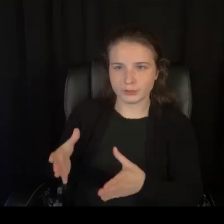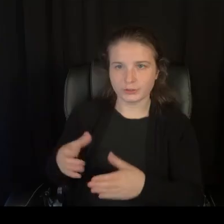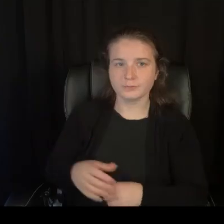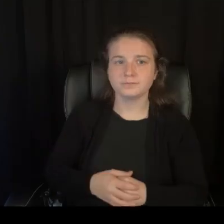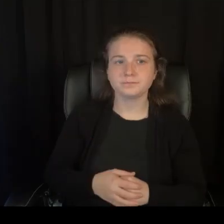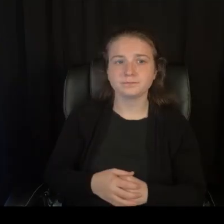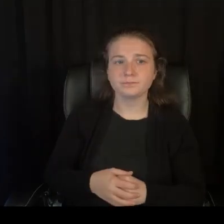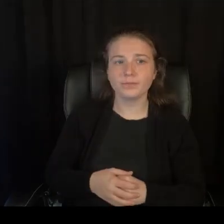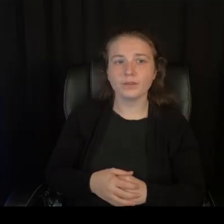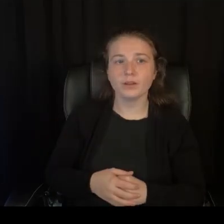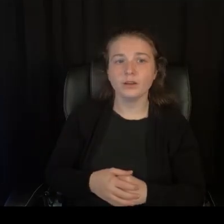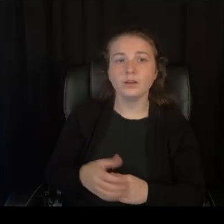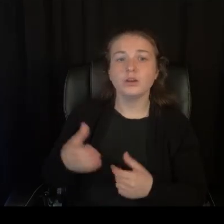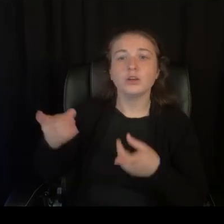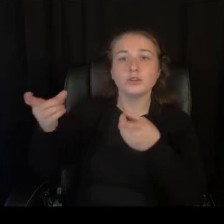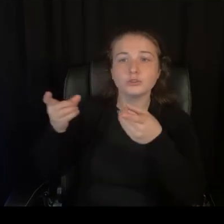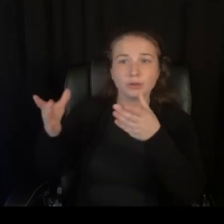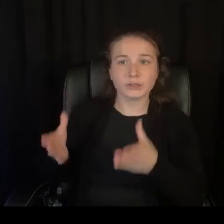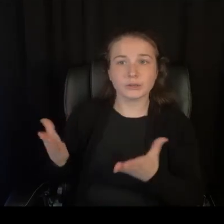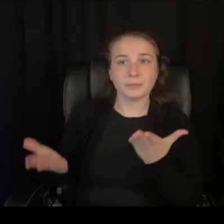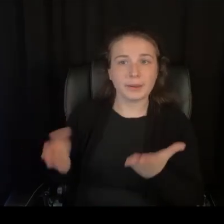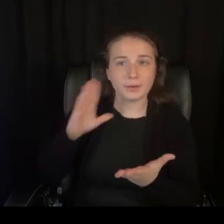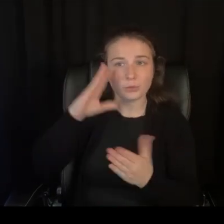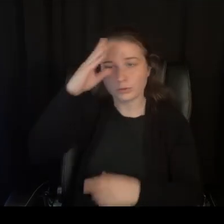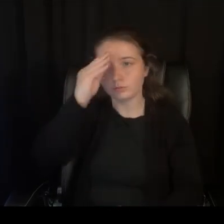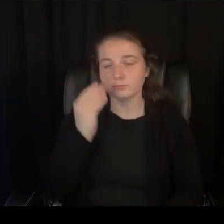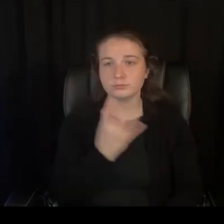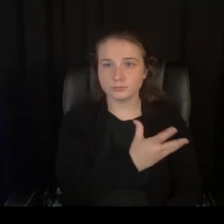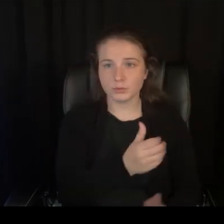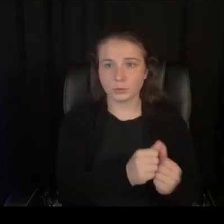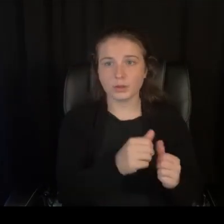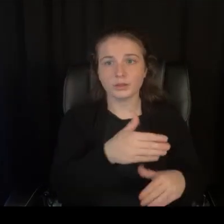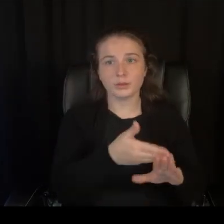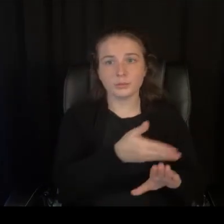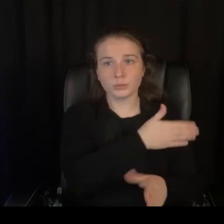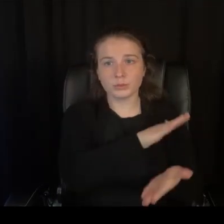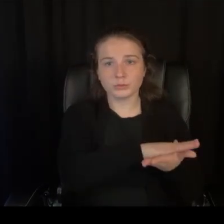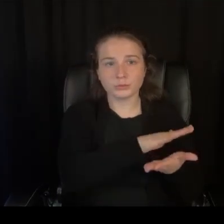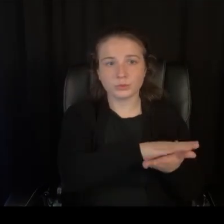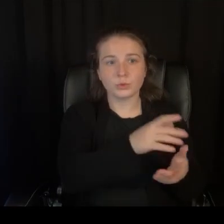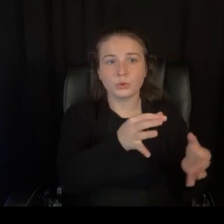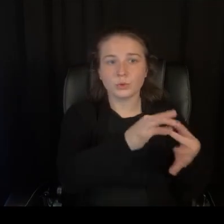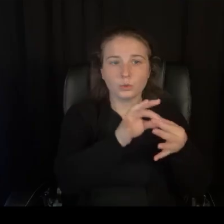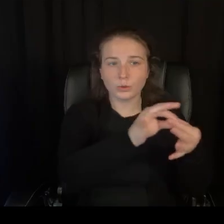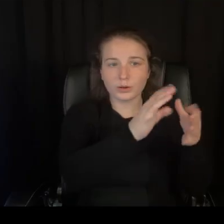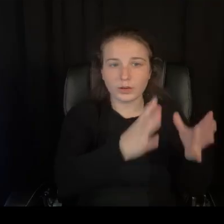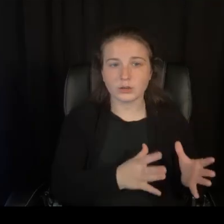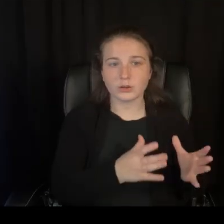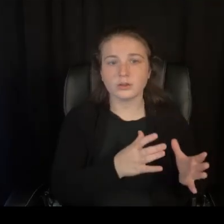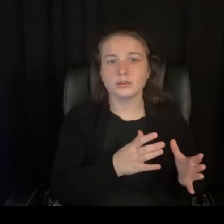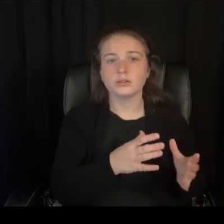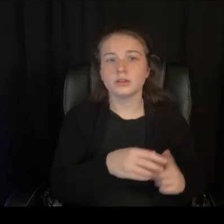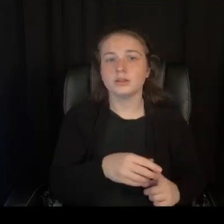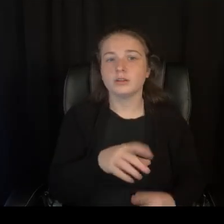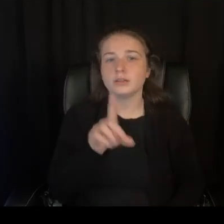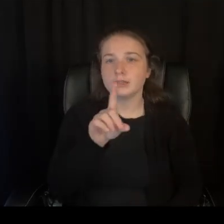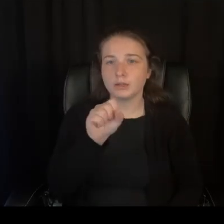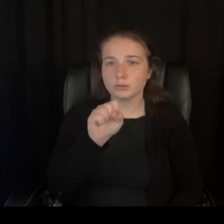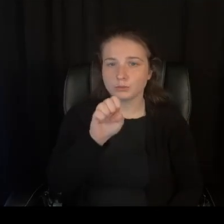The district's transportation director may need to share concerns with the preschool coordinator, the district's director of special